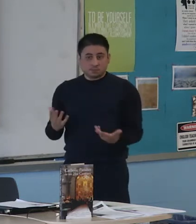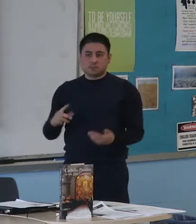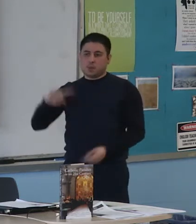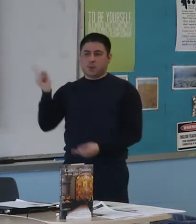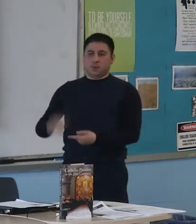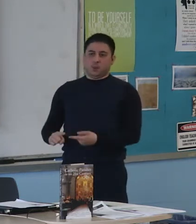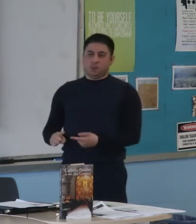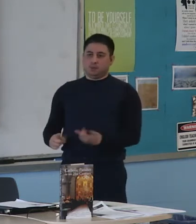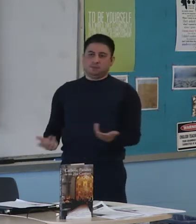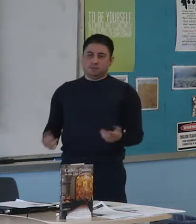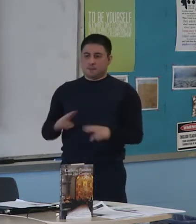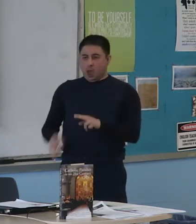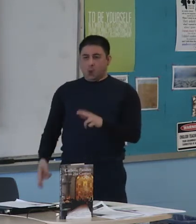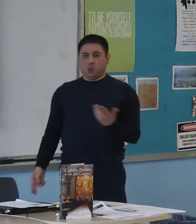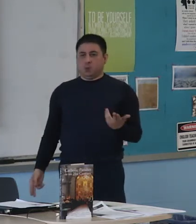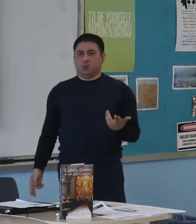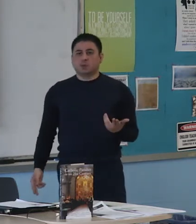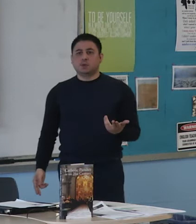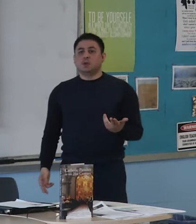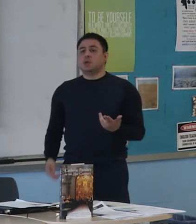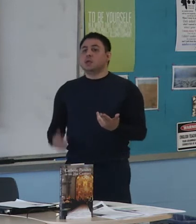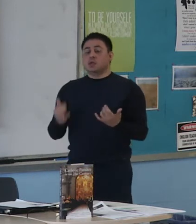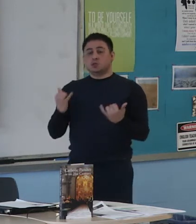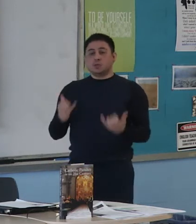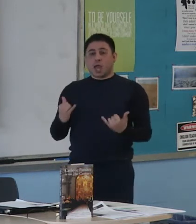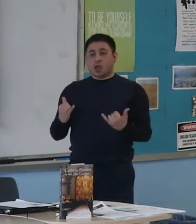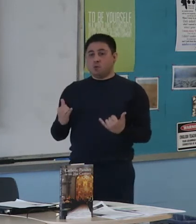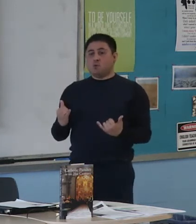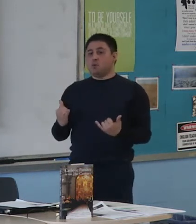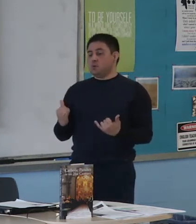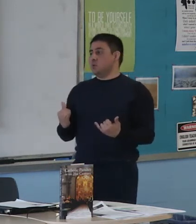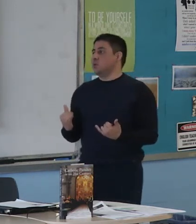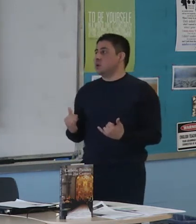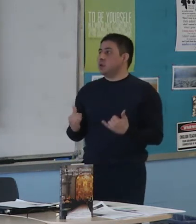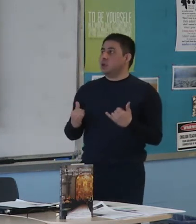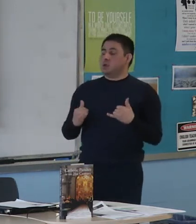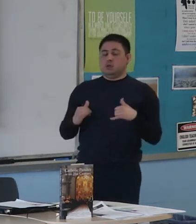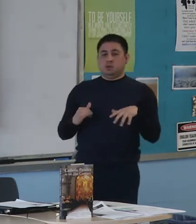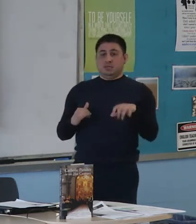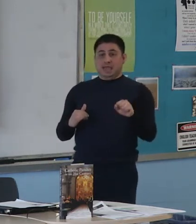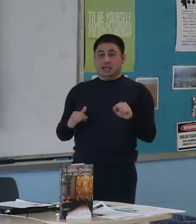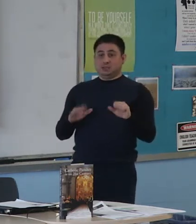another block. So there is a piece: yes, it would be great to be increasing the